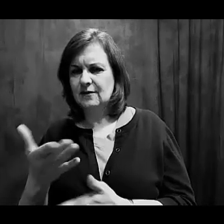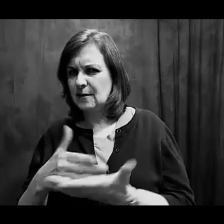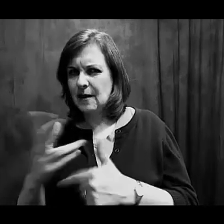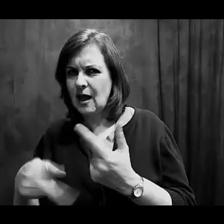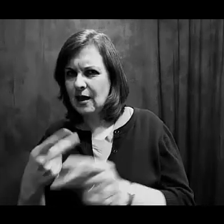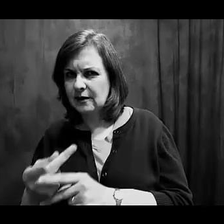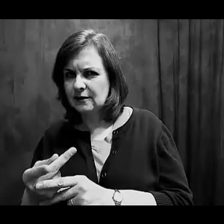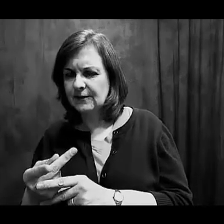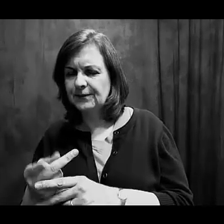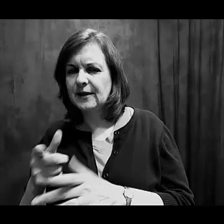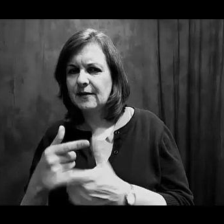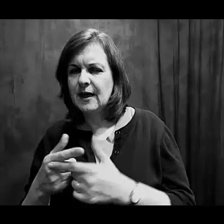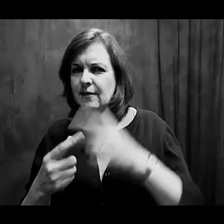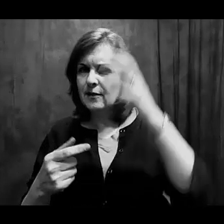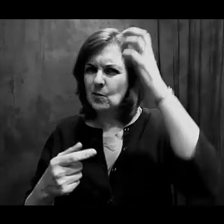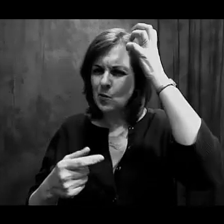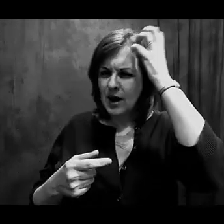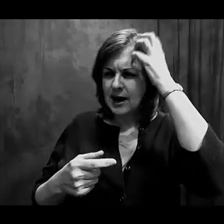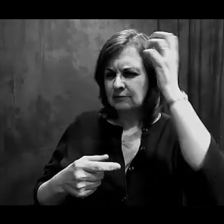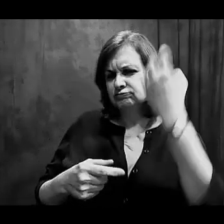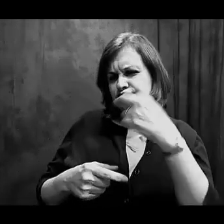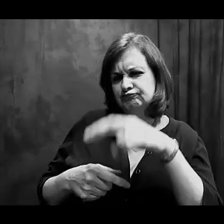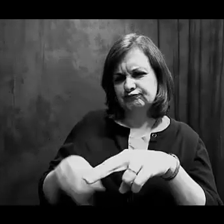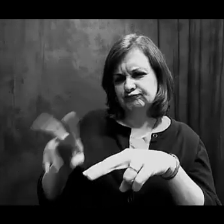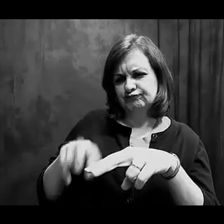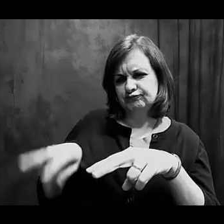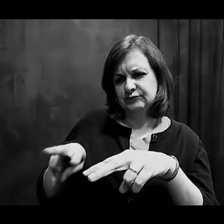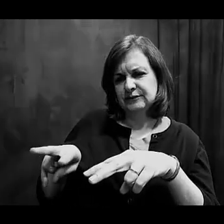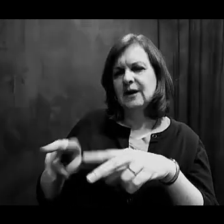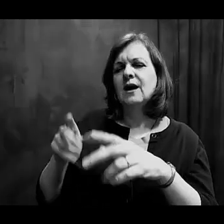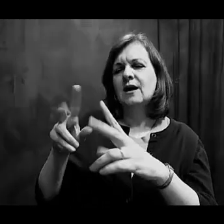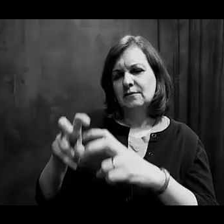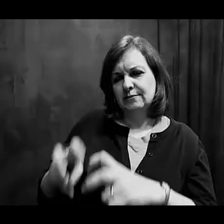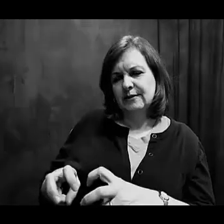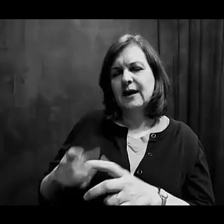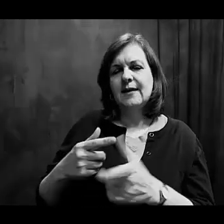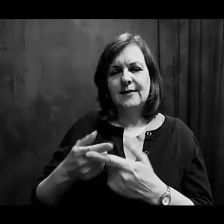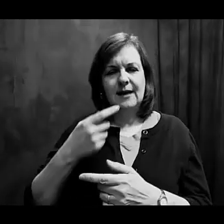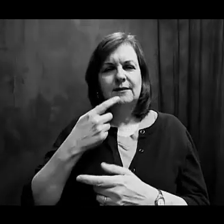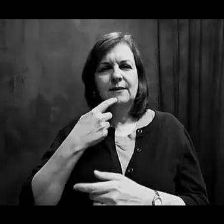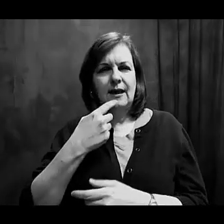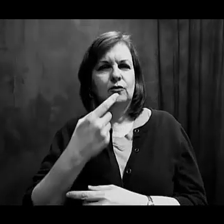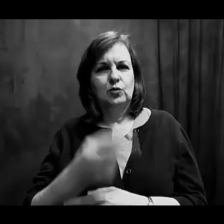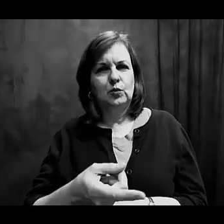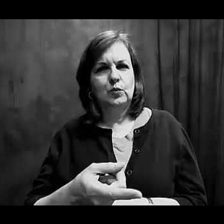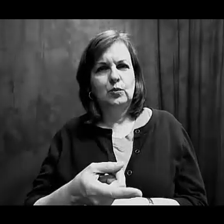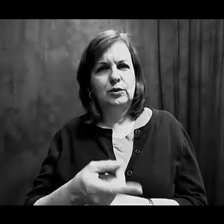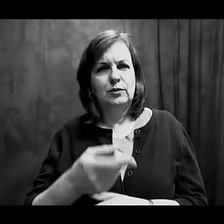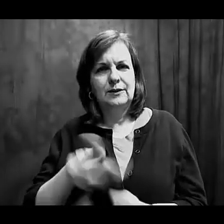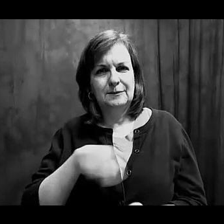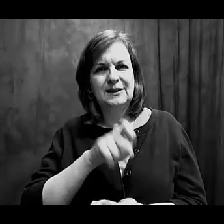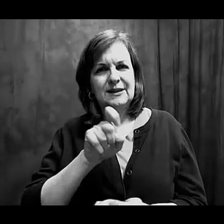tells you specifically